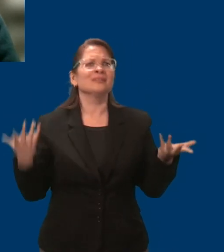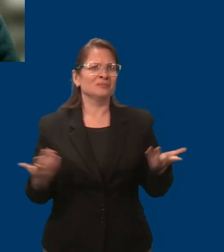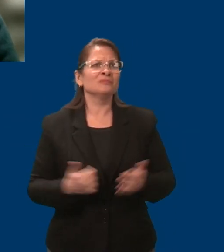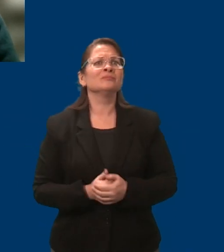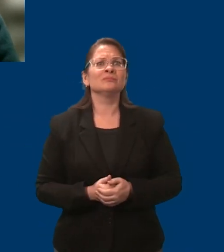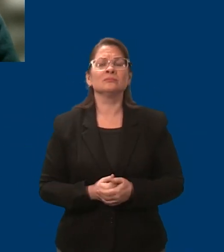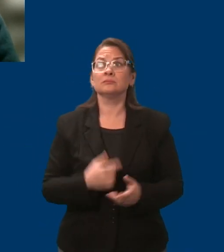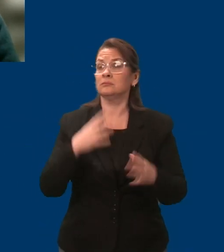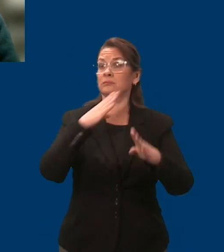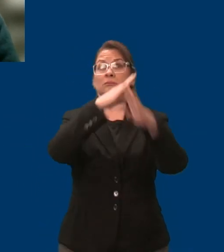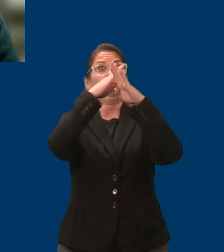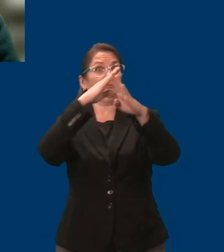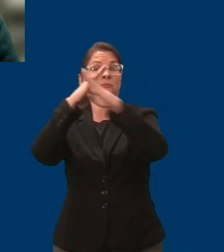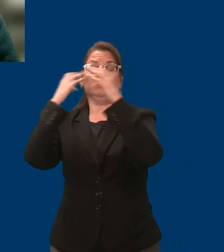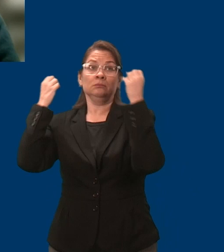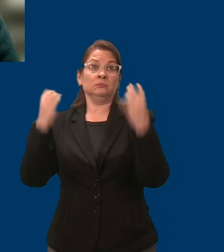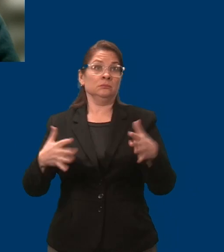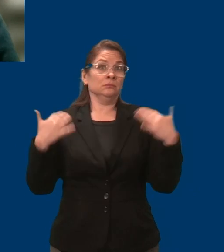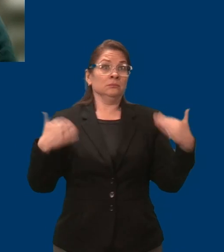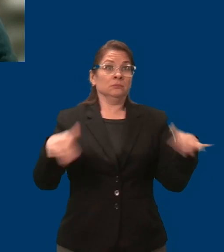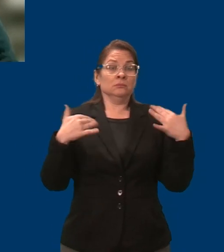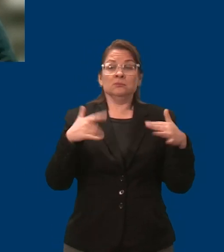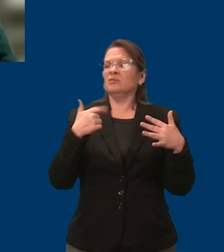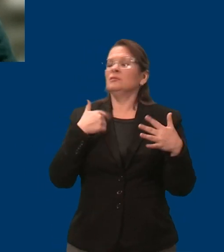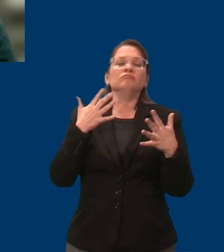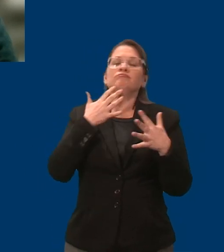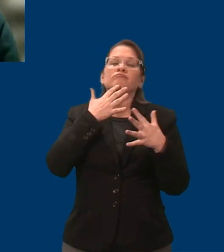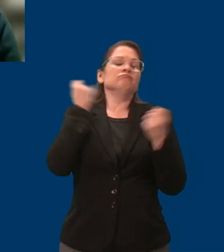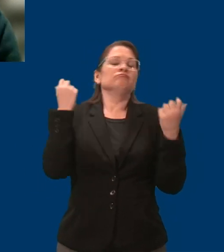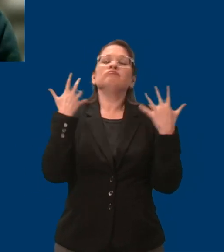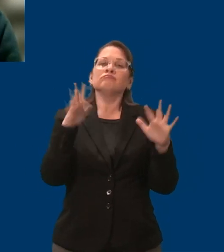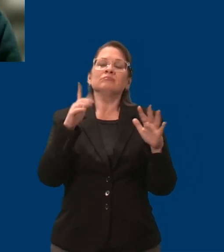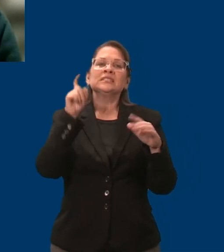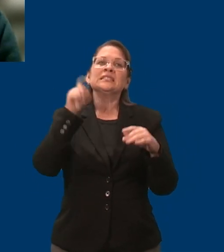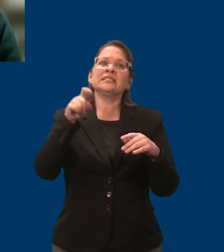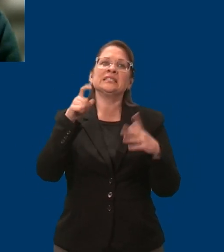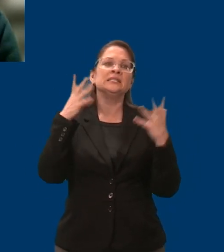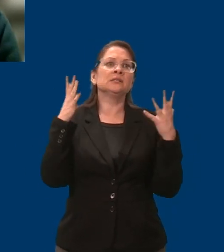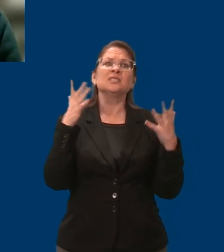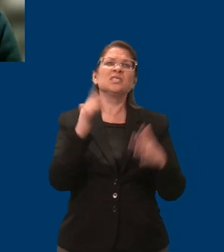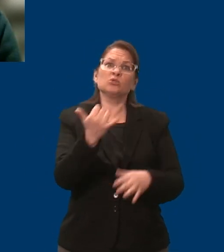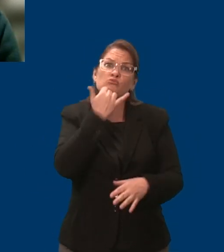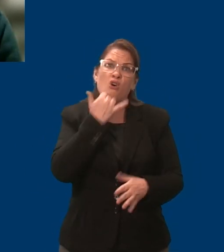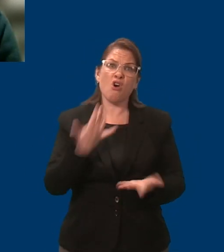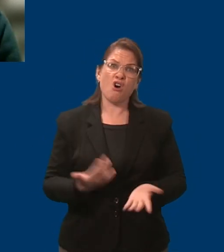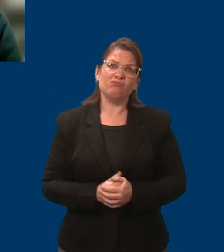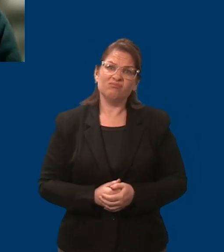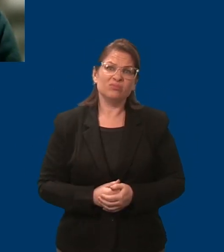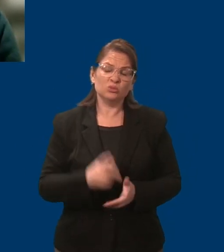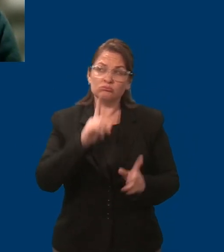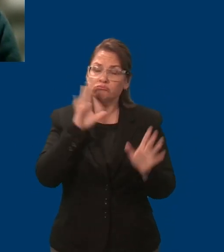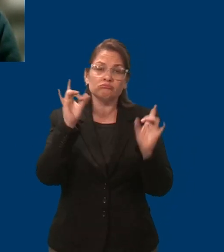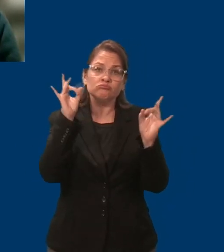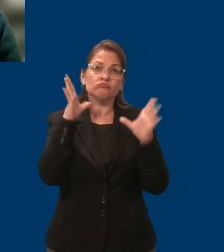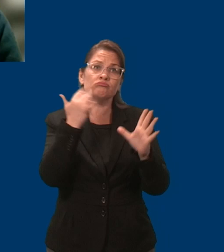and barriers I continue to face are wrong. They do not match up with the goals of our state,